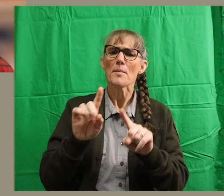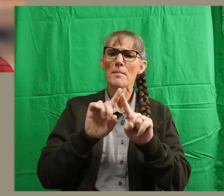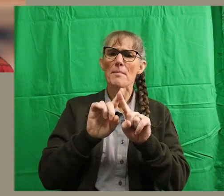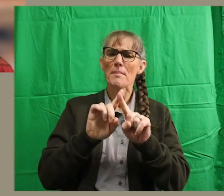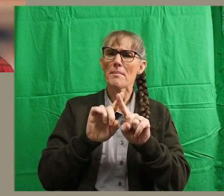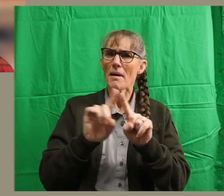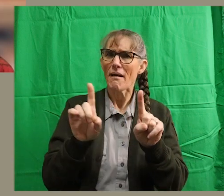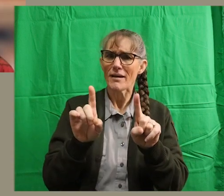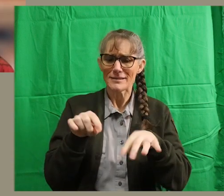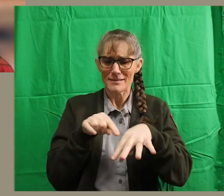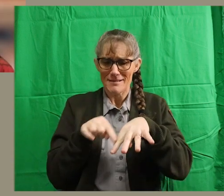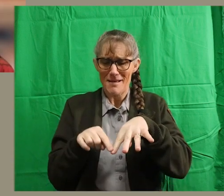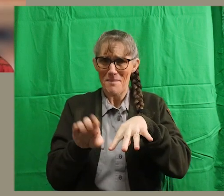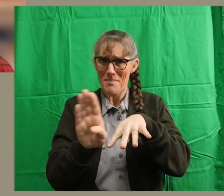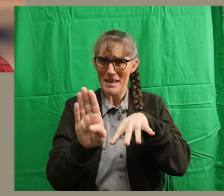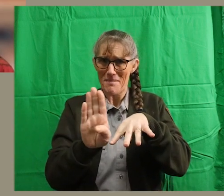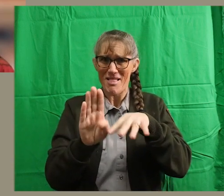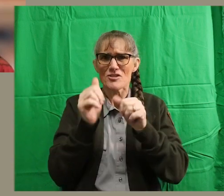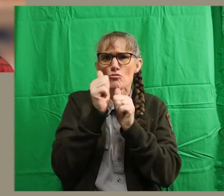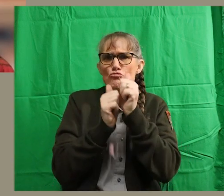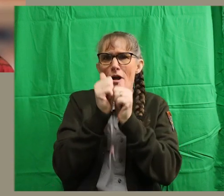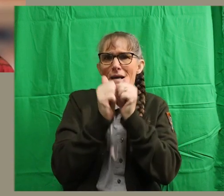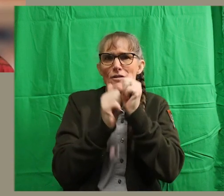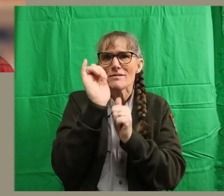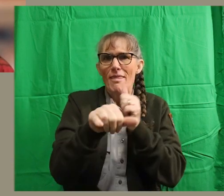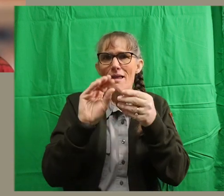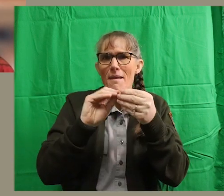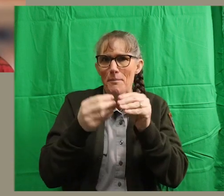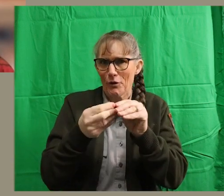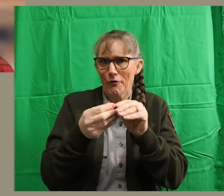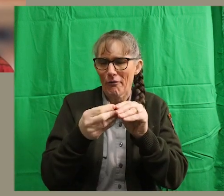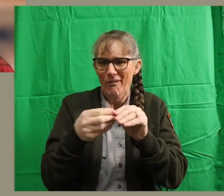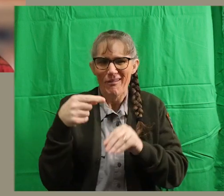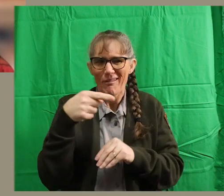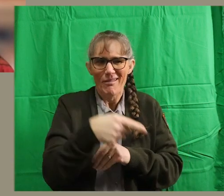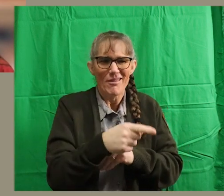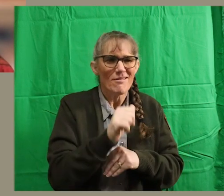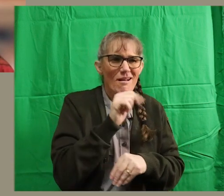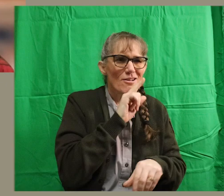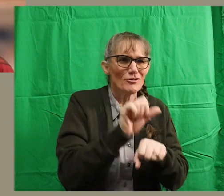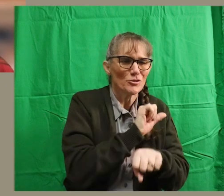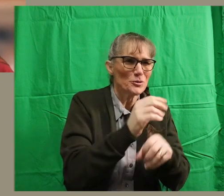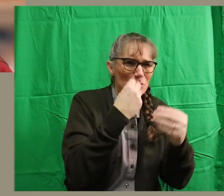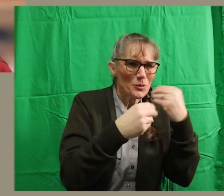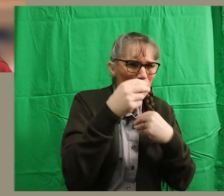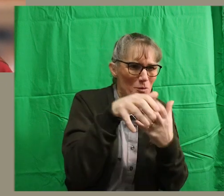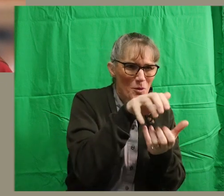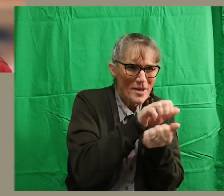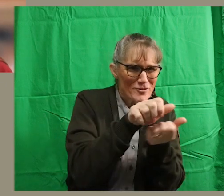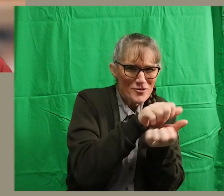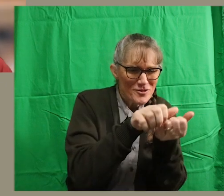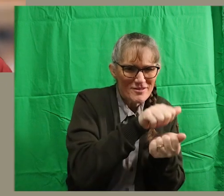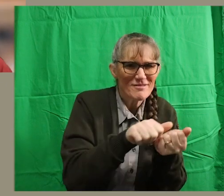However, Blickomylus actually rivals this number. But, they're not even grazers.